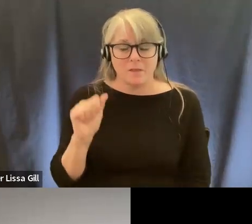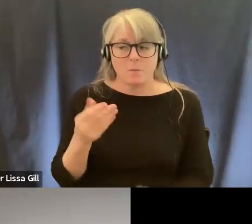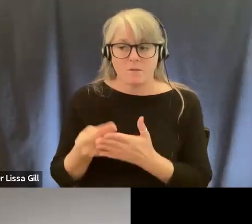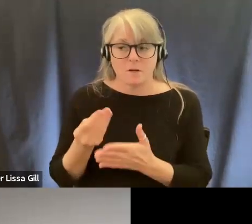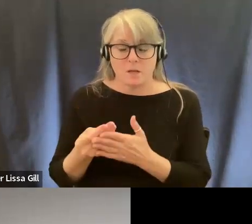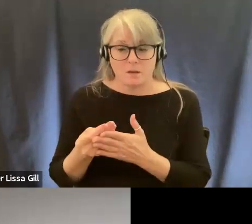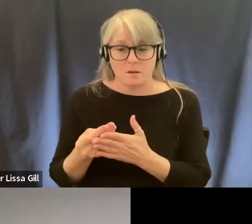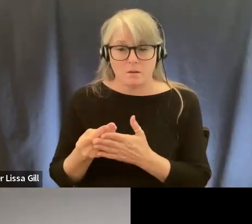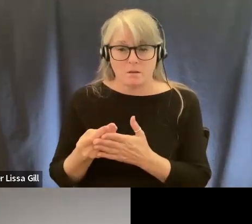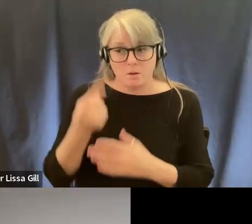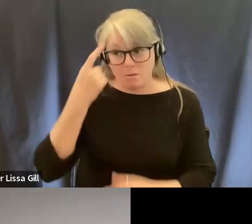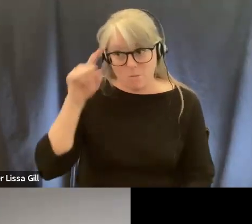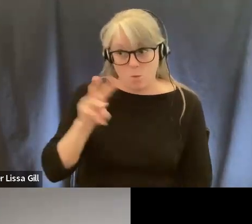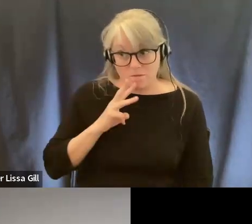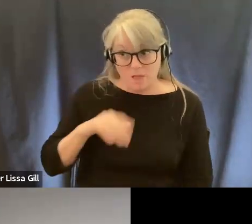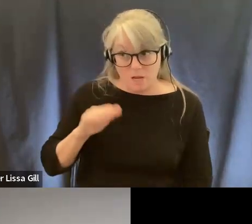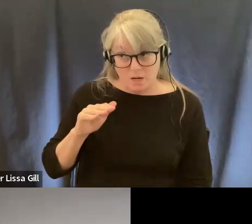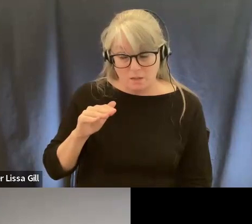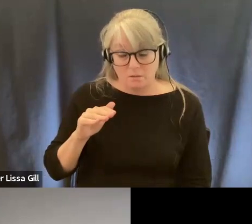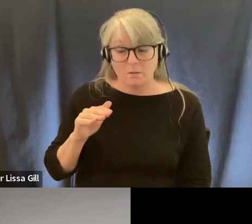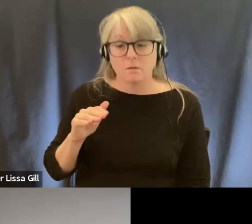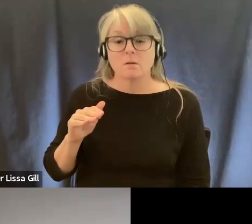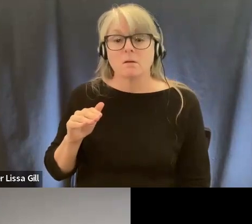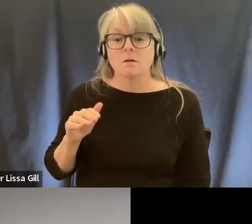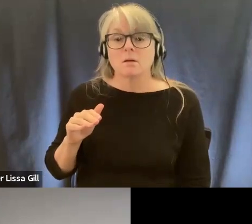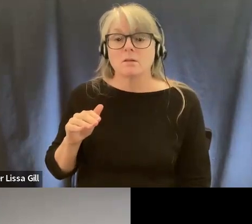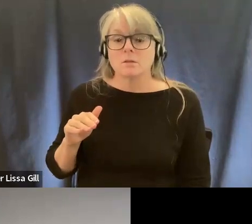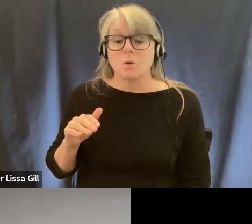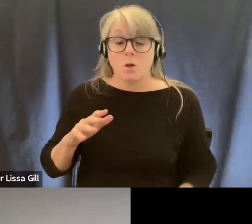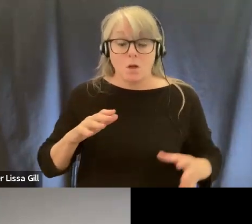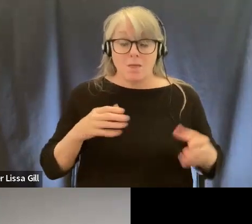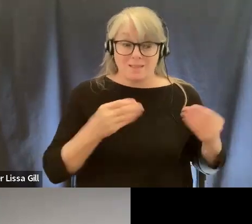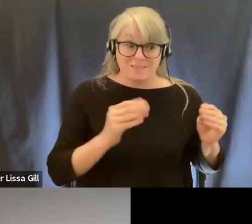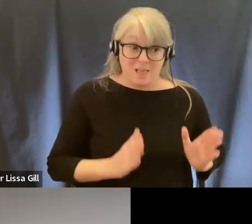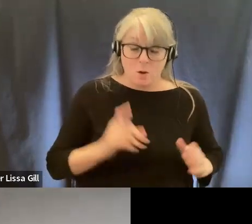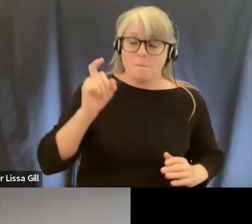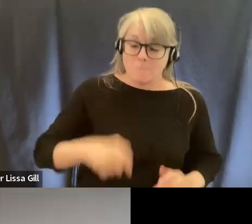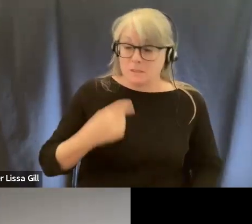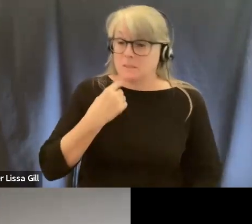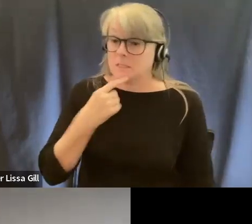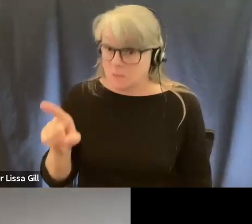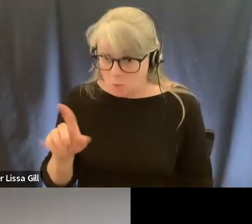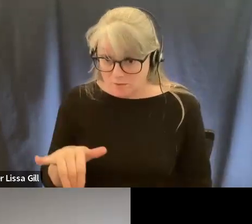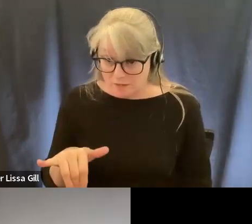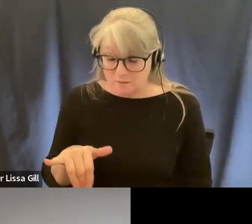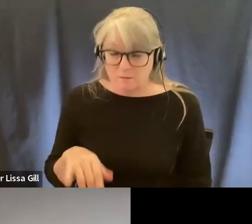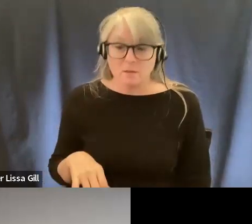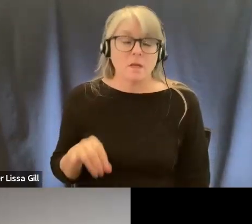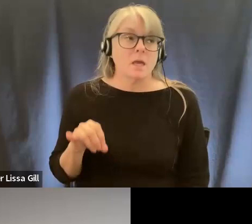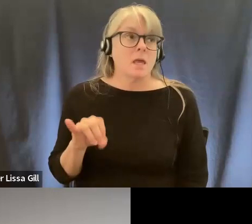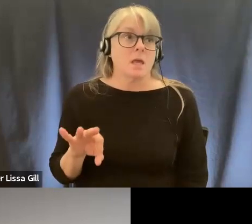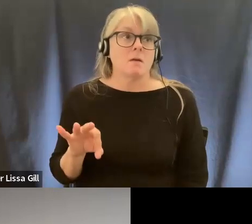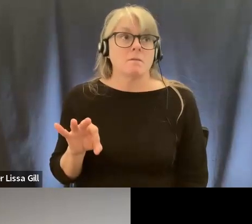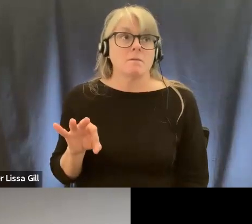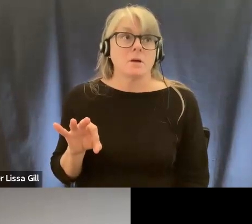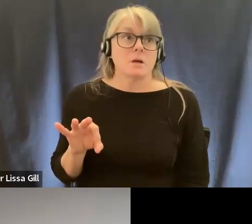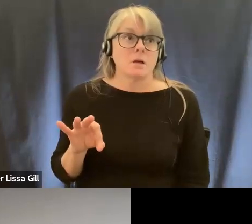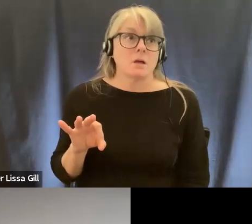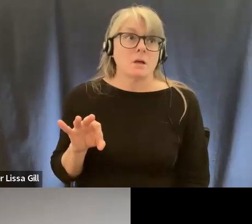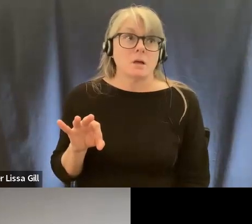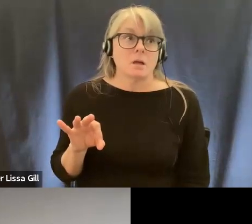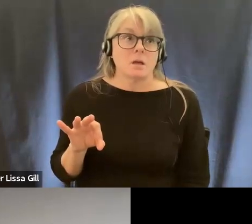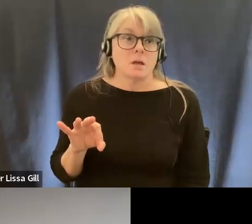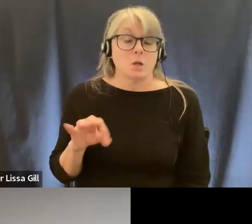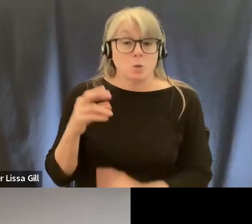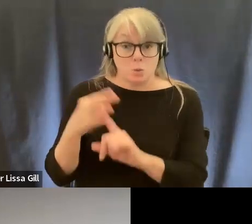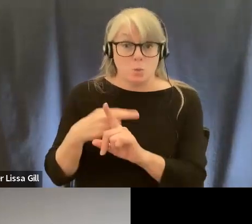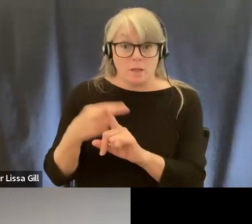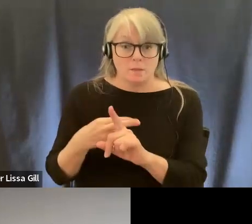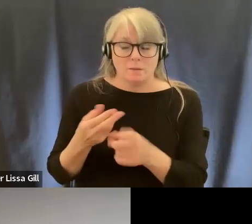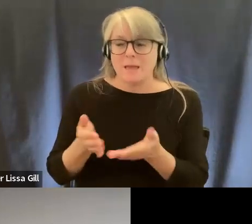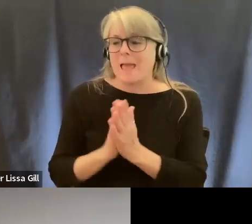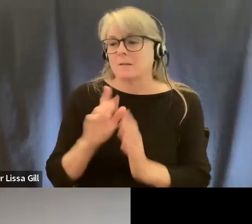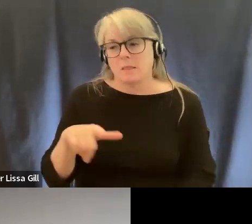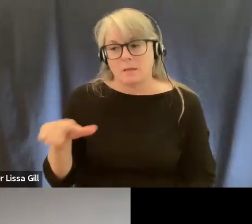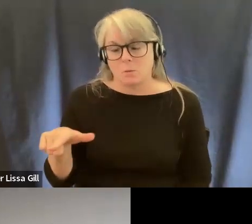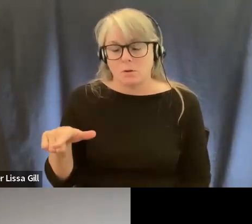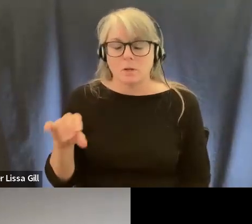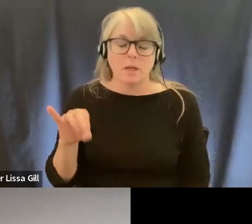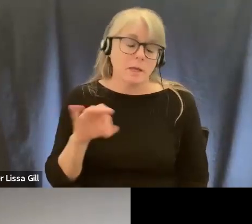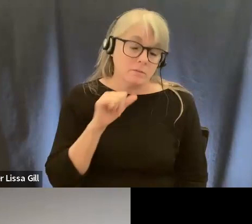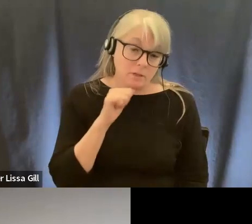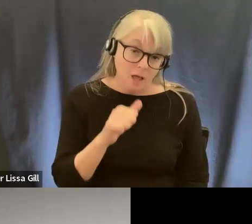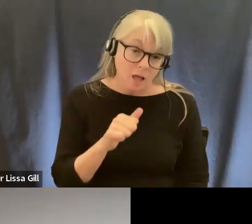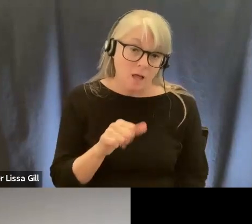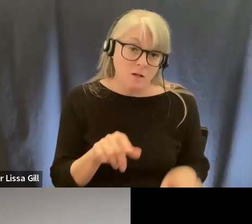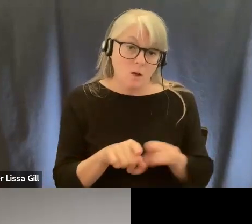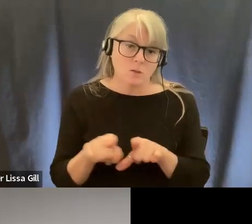For flooding. So they do have to disclose that. And also, you know, if you are, If you are renting, ask a landlord, but if not, I'm also dropping a link.